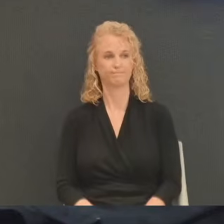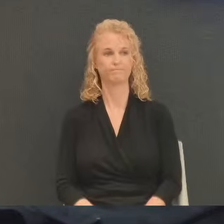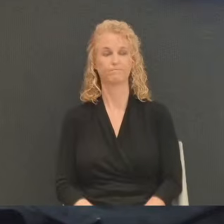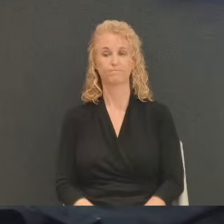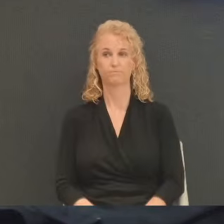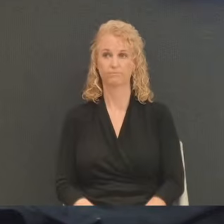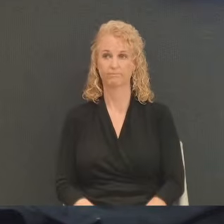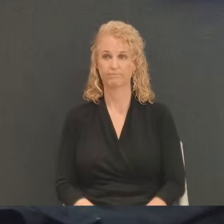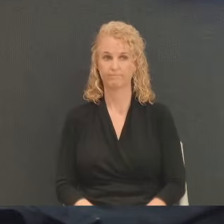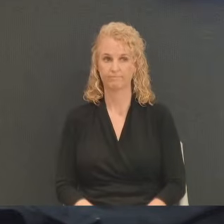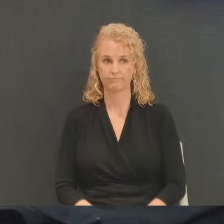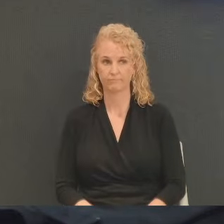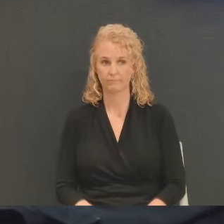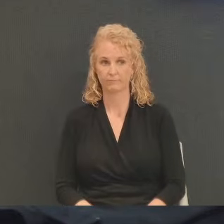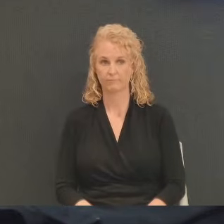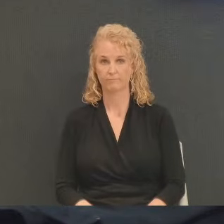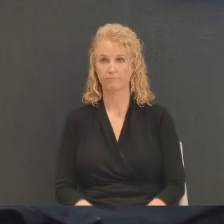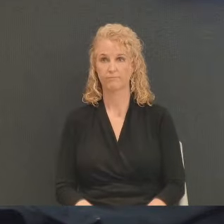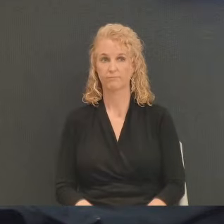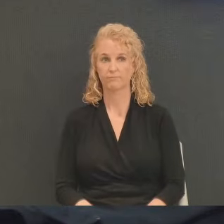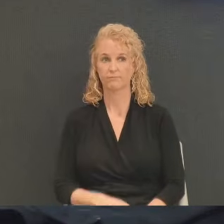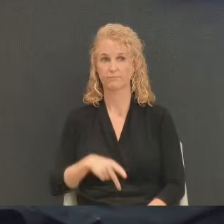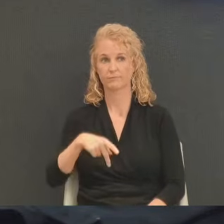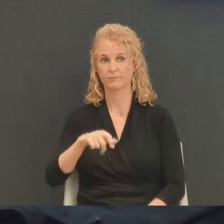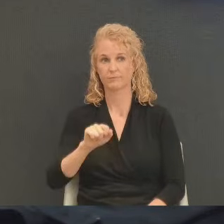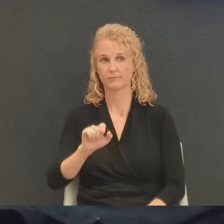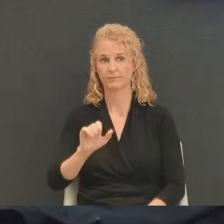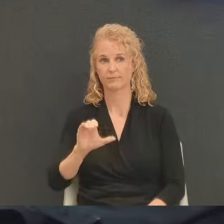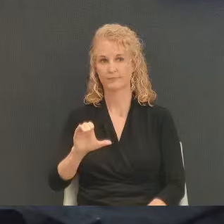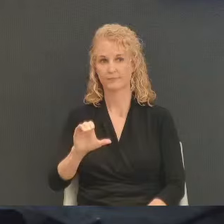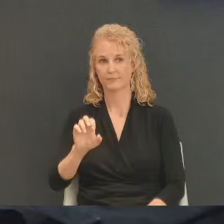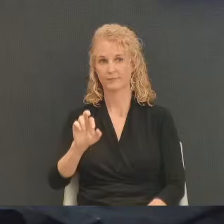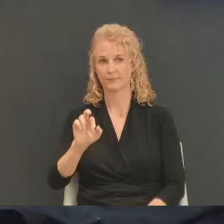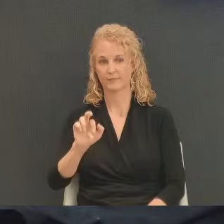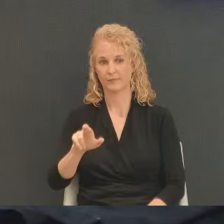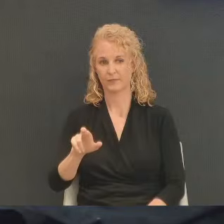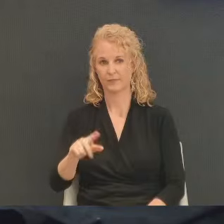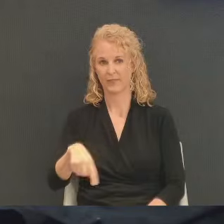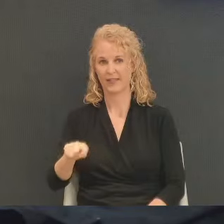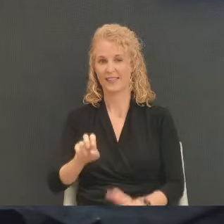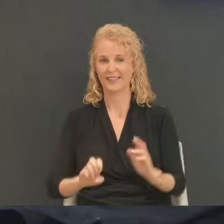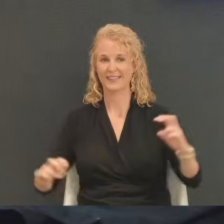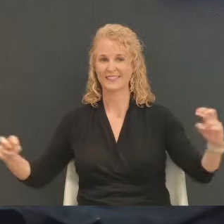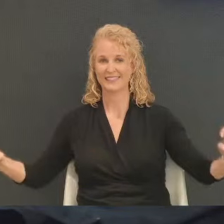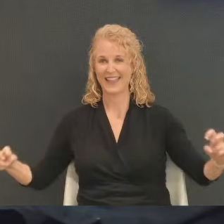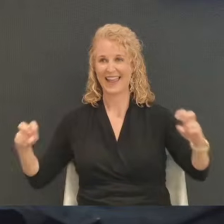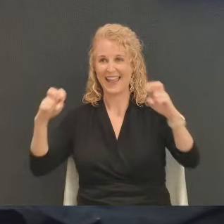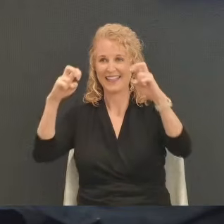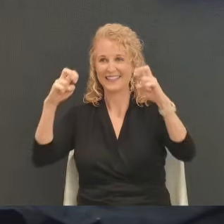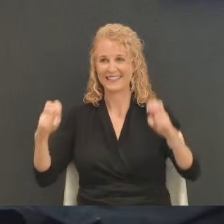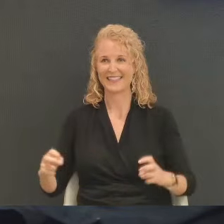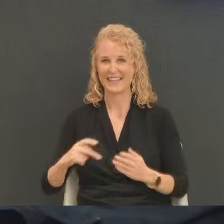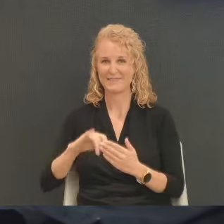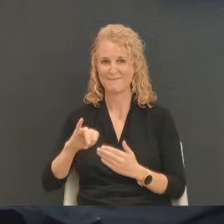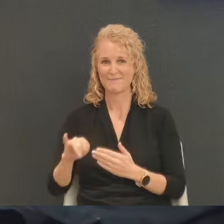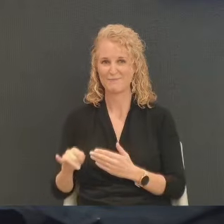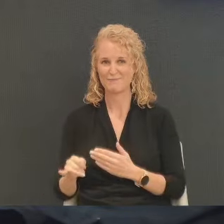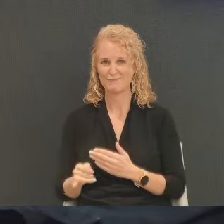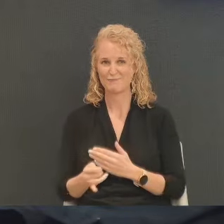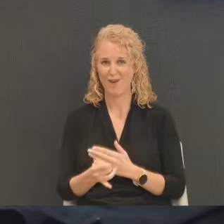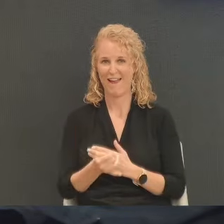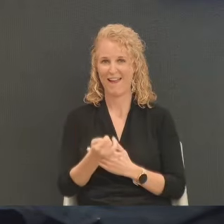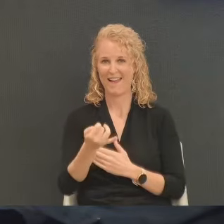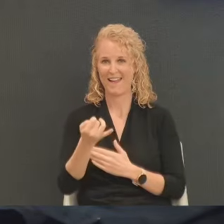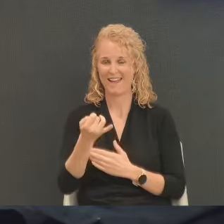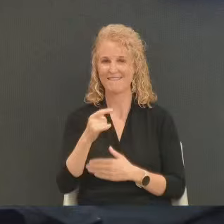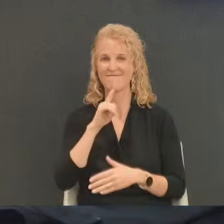also wanted to talk a little bit about Paycor. Um, these escalator projects are extremely important.